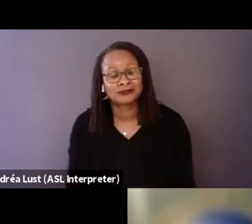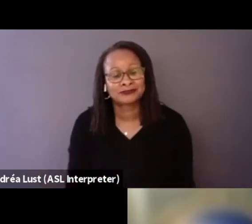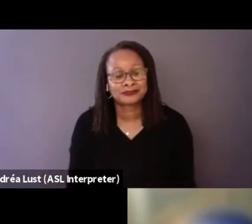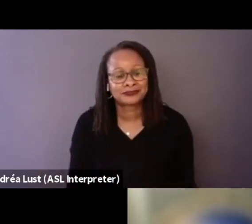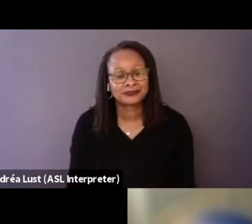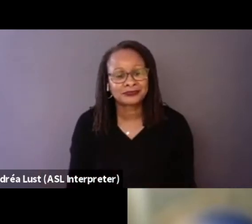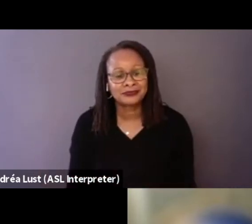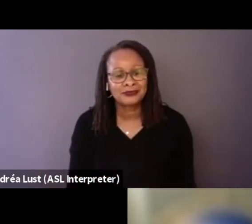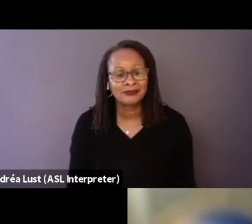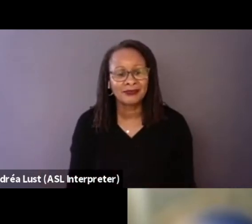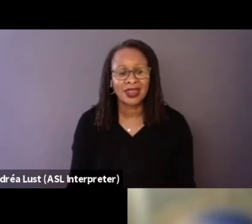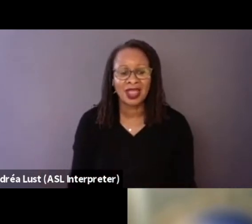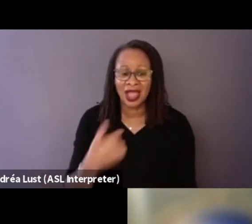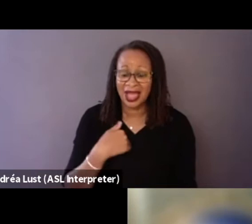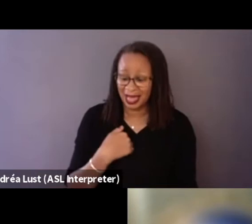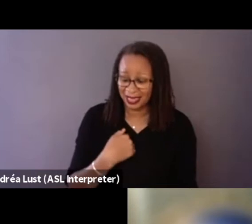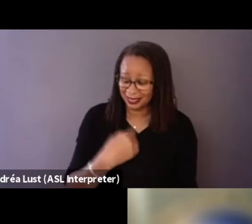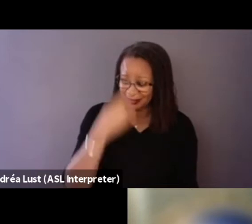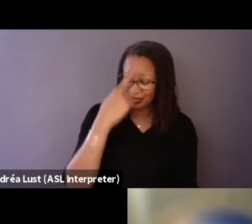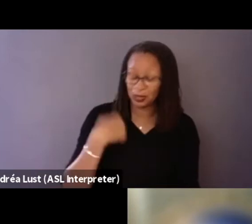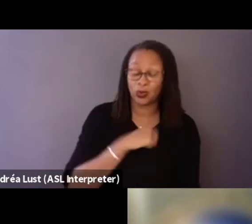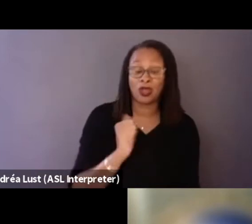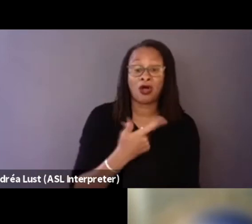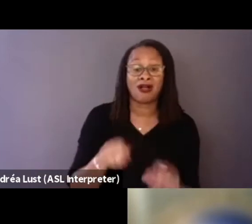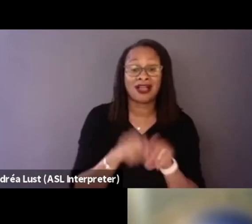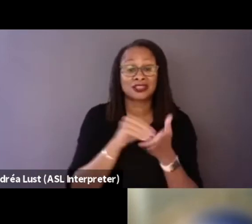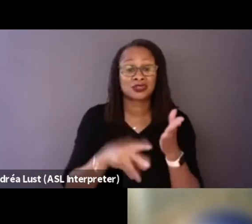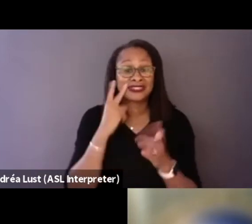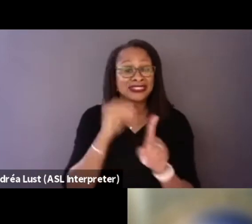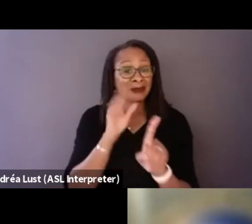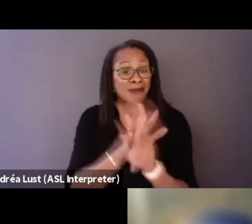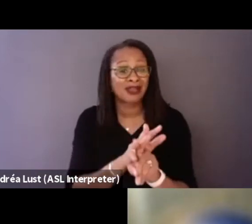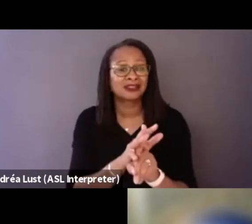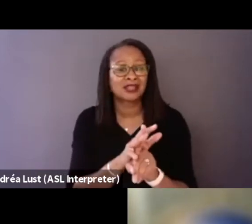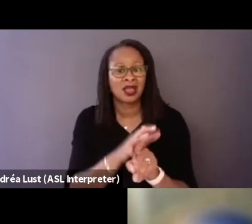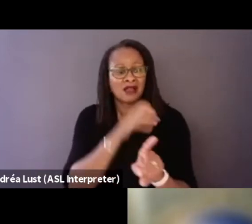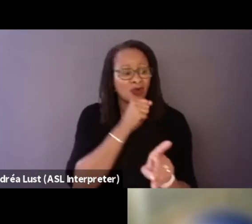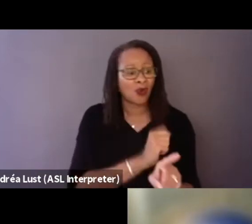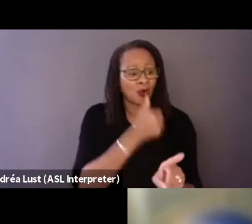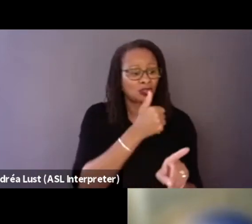I think we all, as students, have seen the impact of what the older generations have left for us.